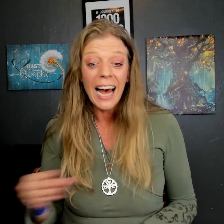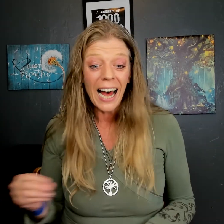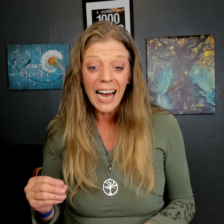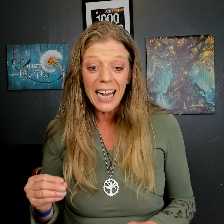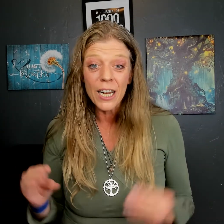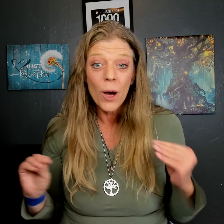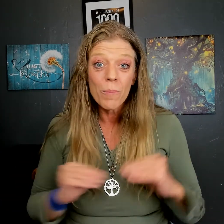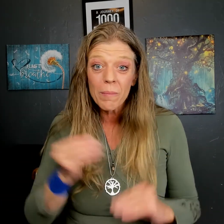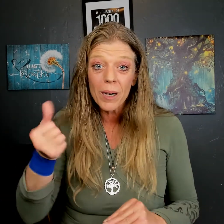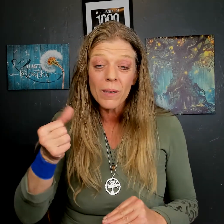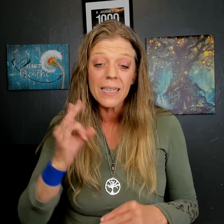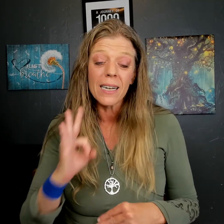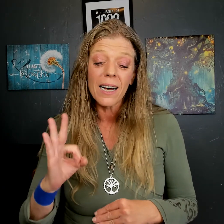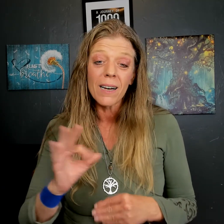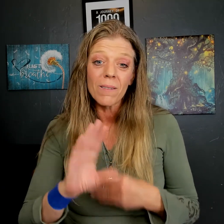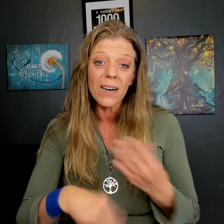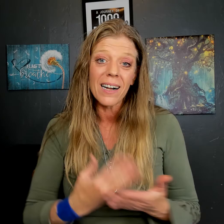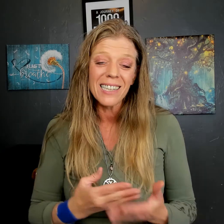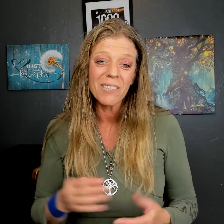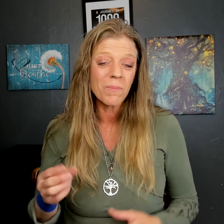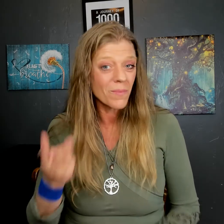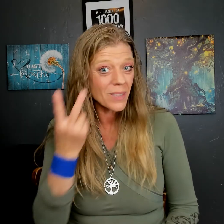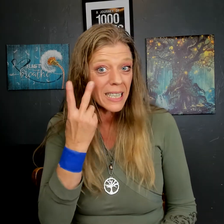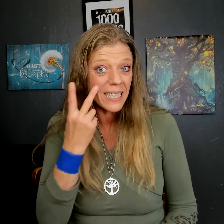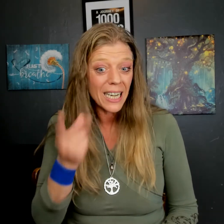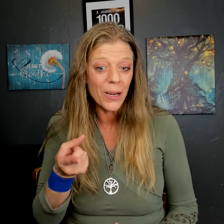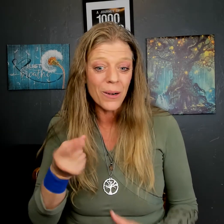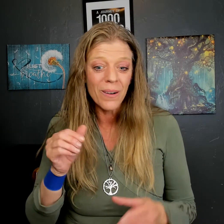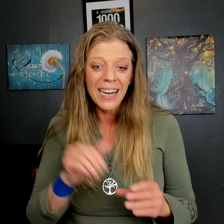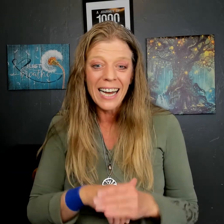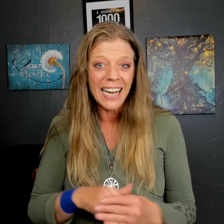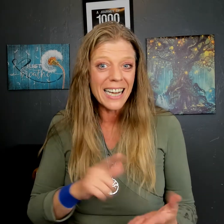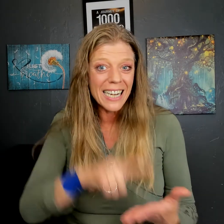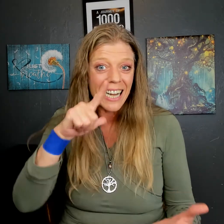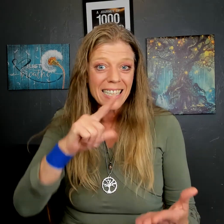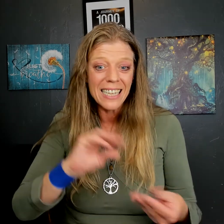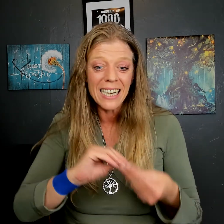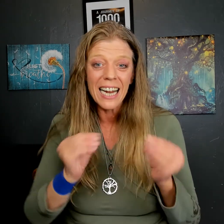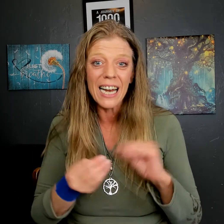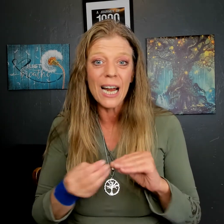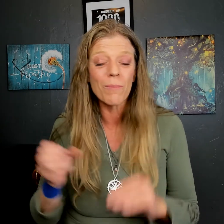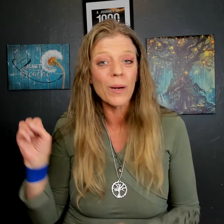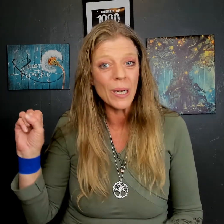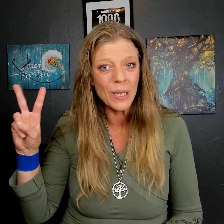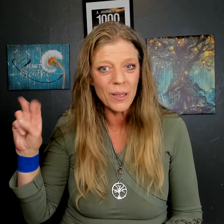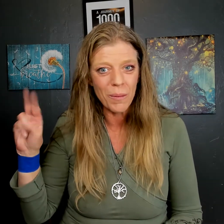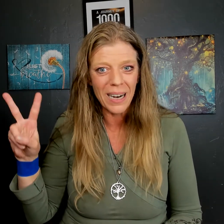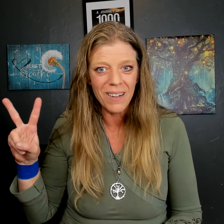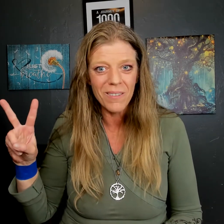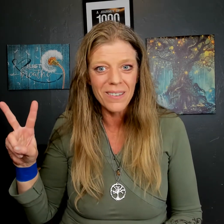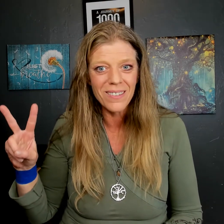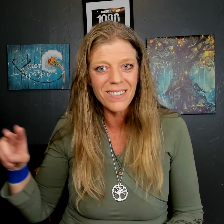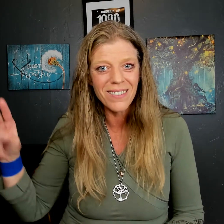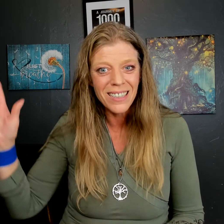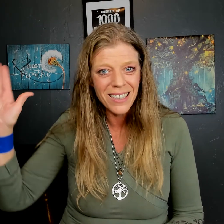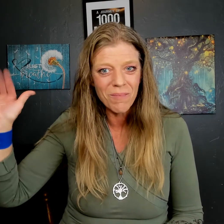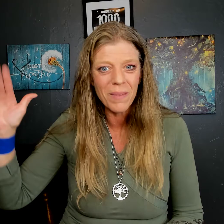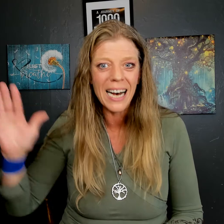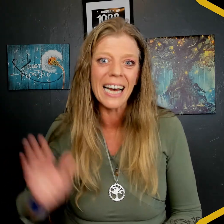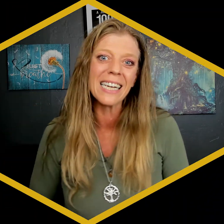And most of all, see you in Lesson #12. Bye!